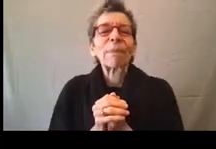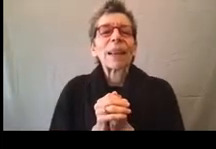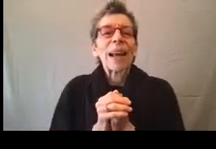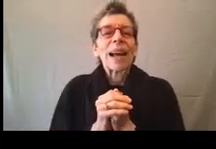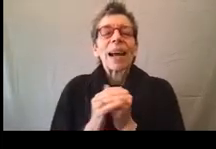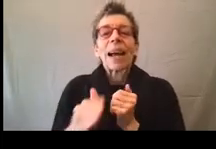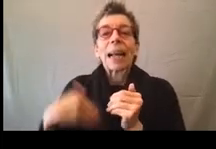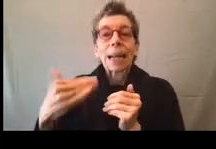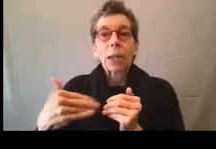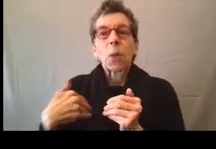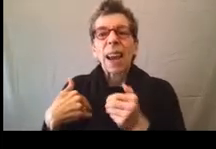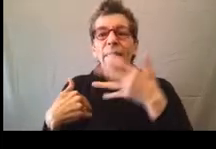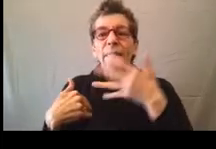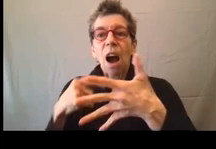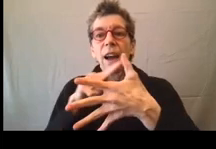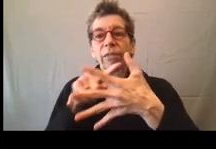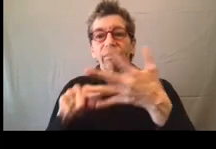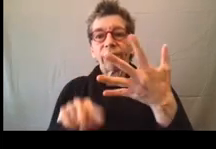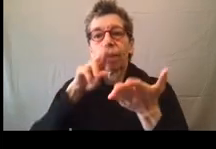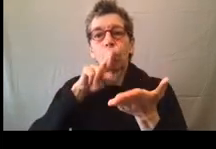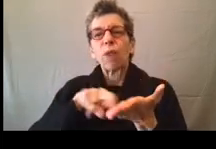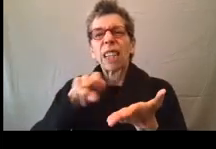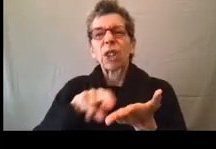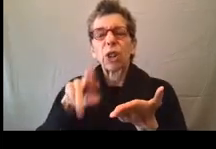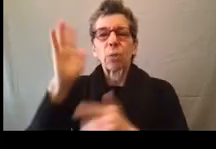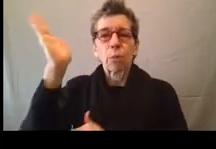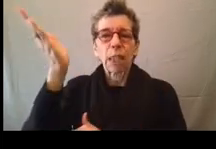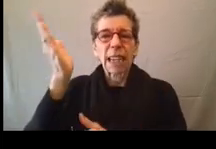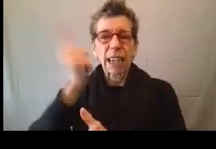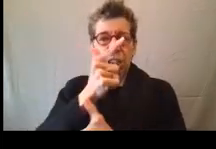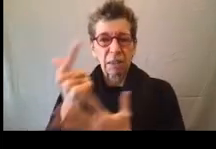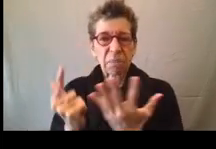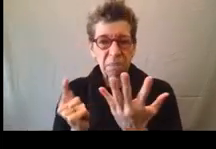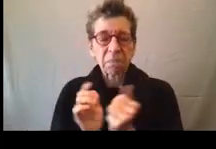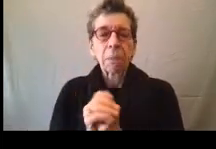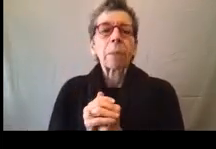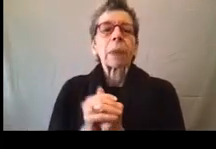presentations related to employment and economic self sufficiency. Each presentation will last